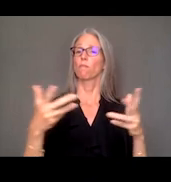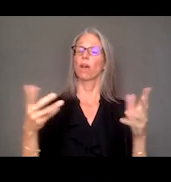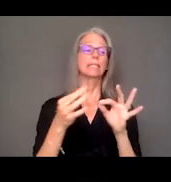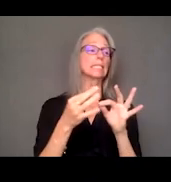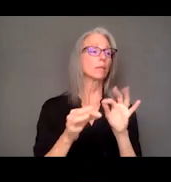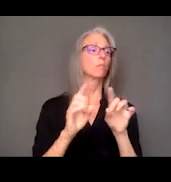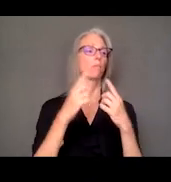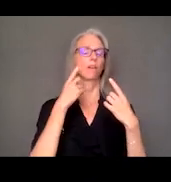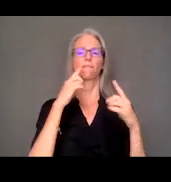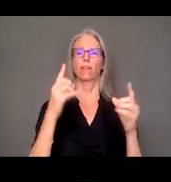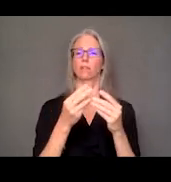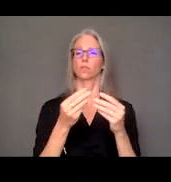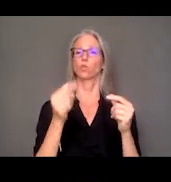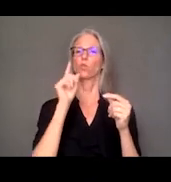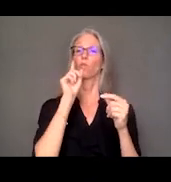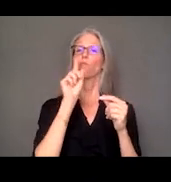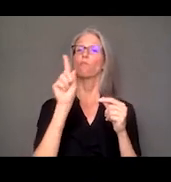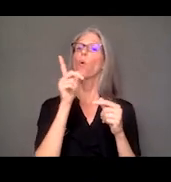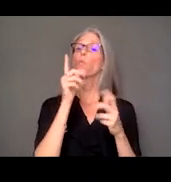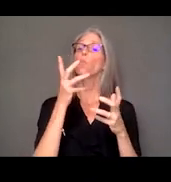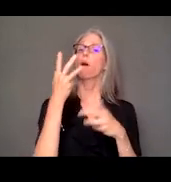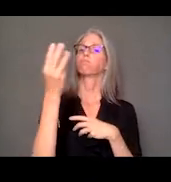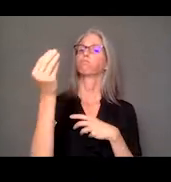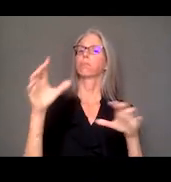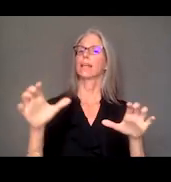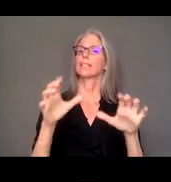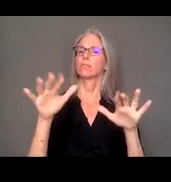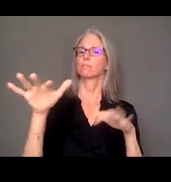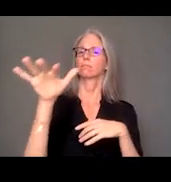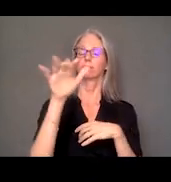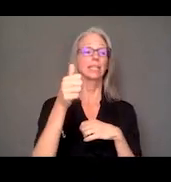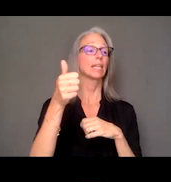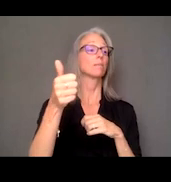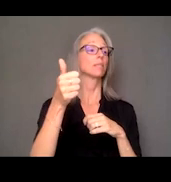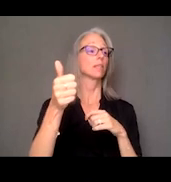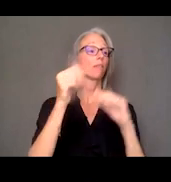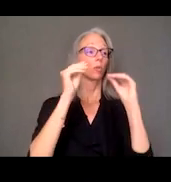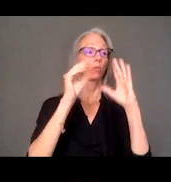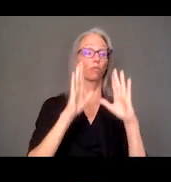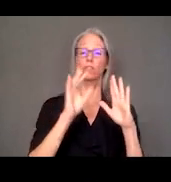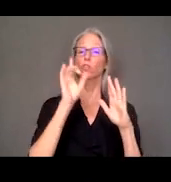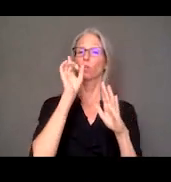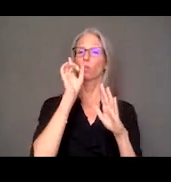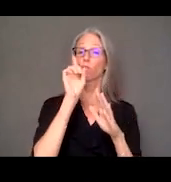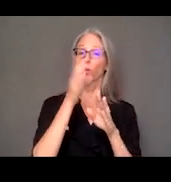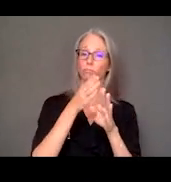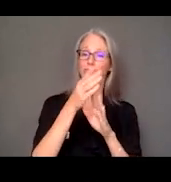He is a lecturer in design at the University. And a set as a board member on a number of